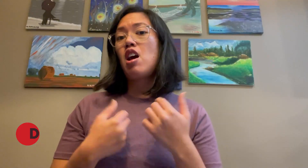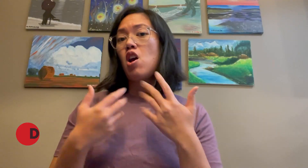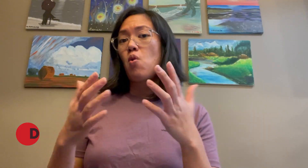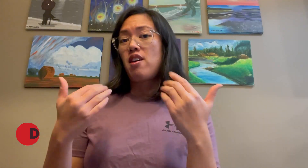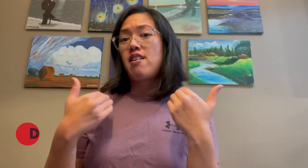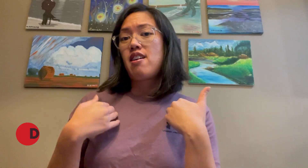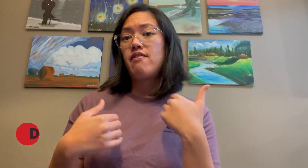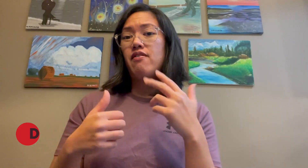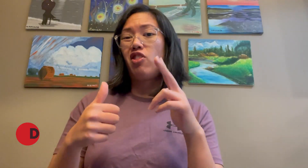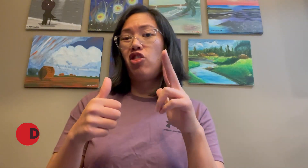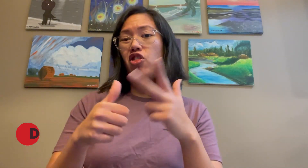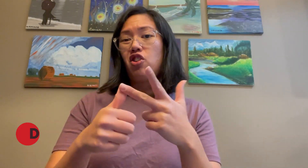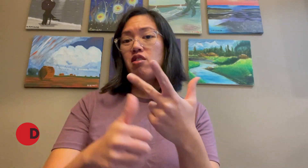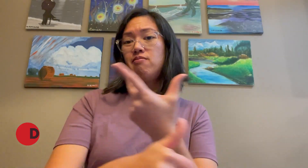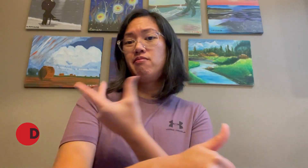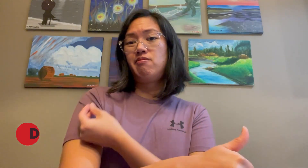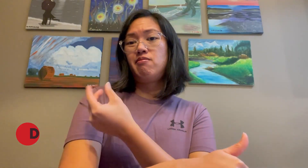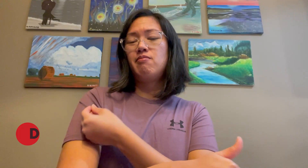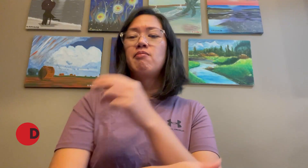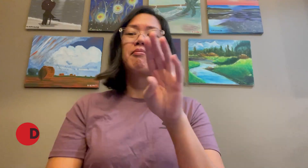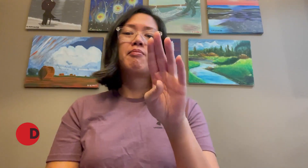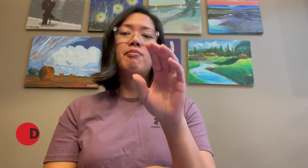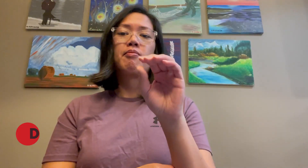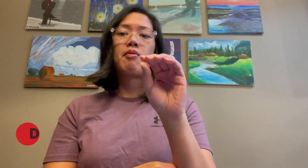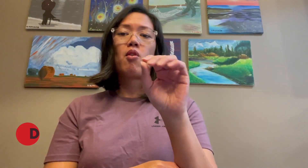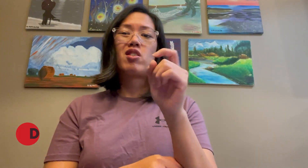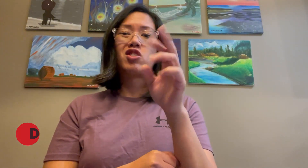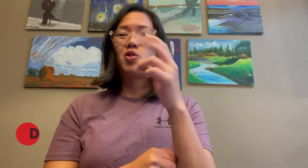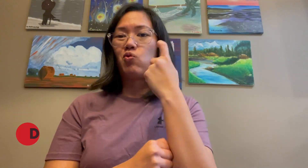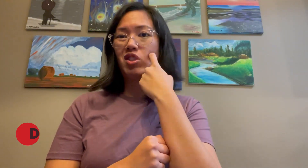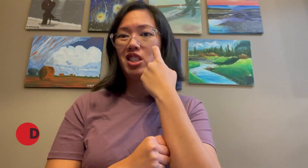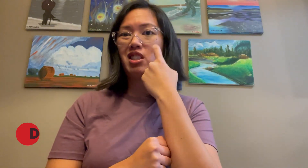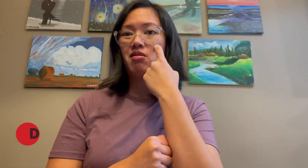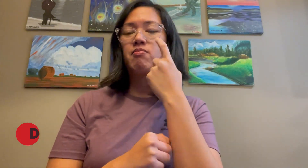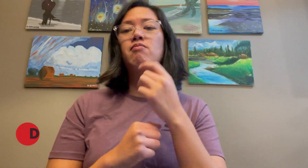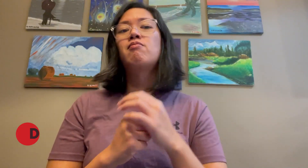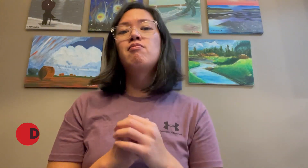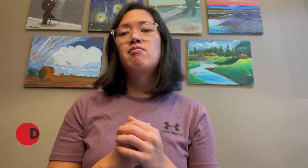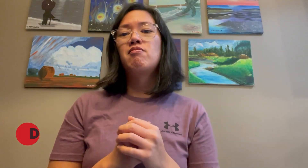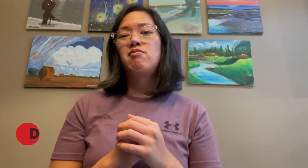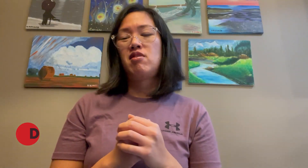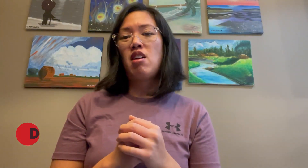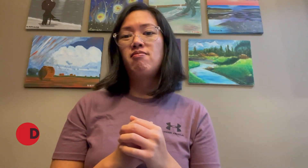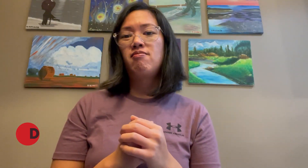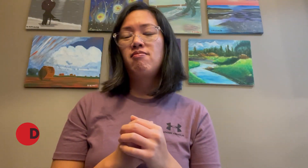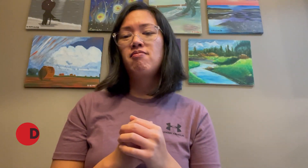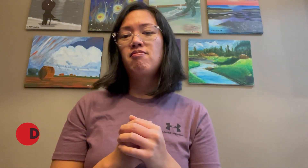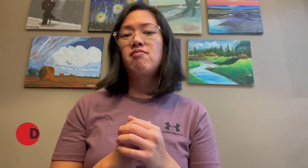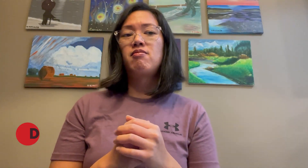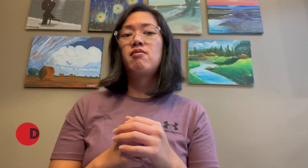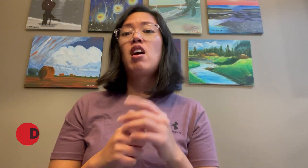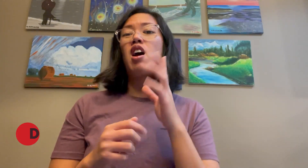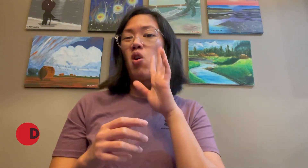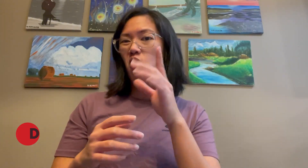I already got my booster.